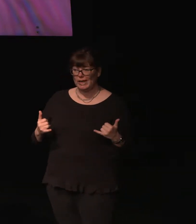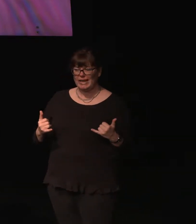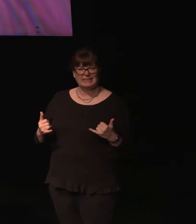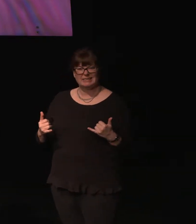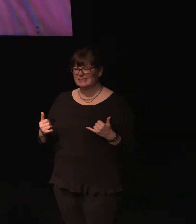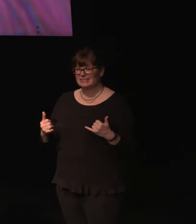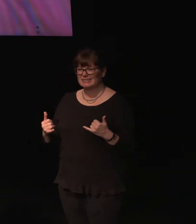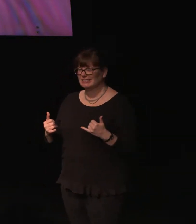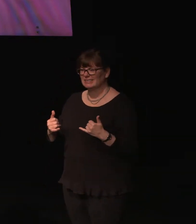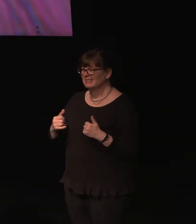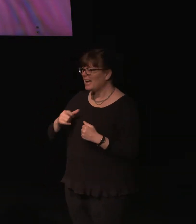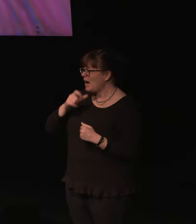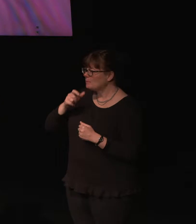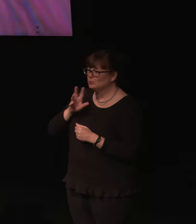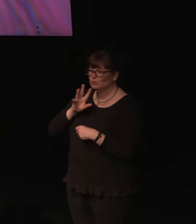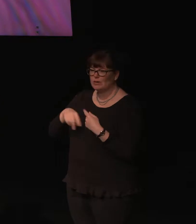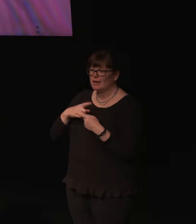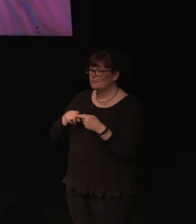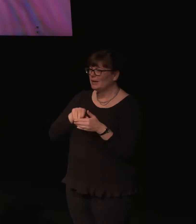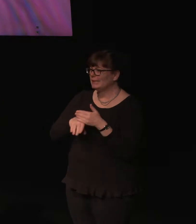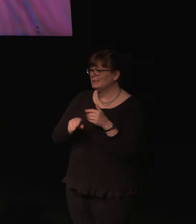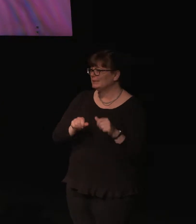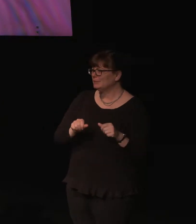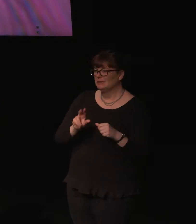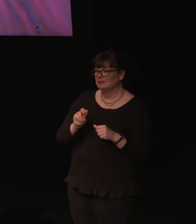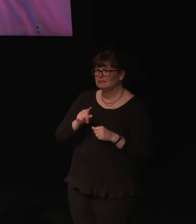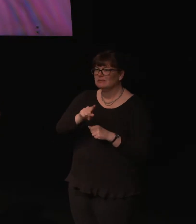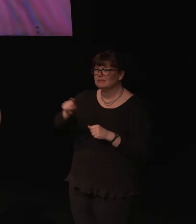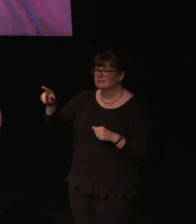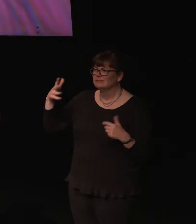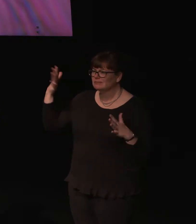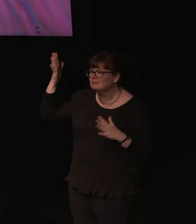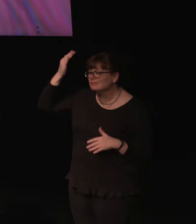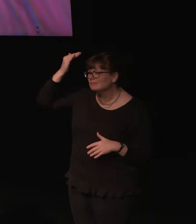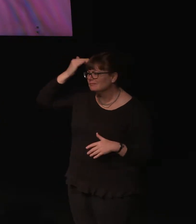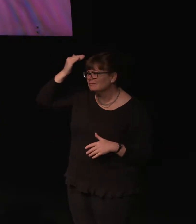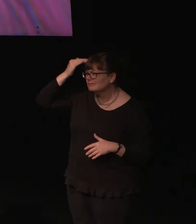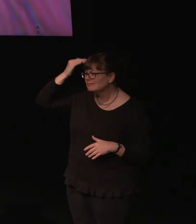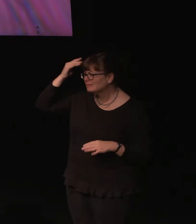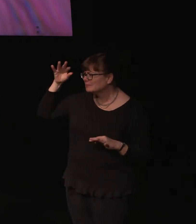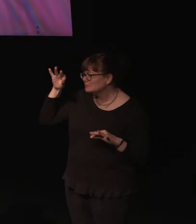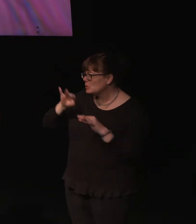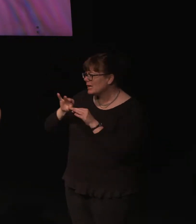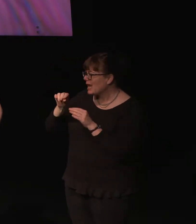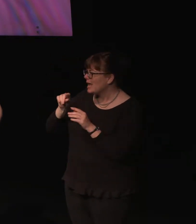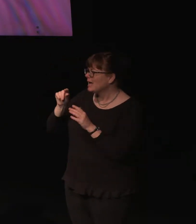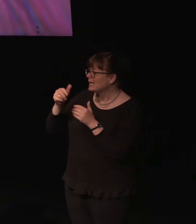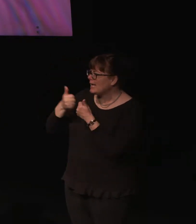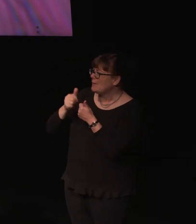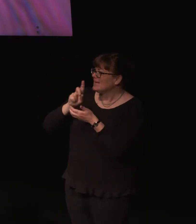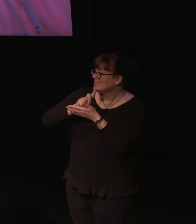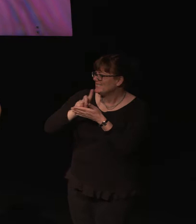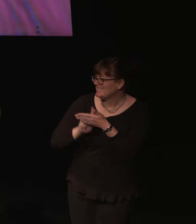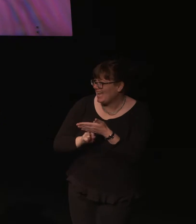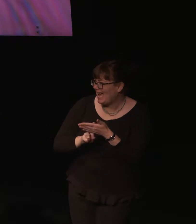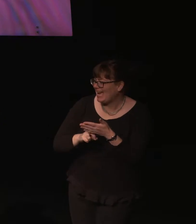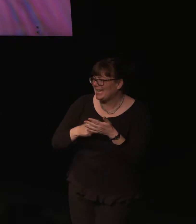what I'm supposed to be talking about, because all of you know the importance of game design. I'm not here to try to sell you the reasons